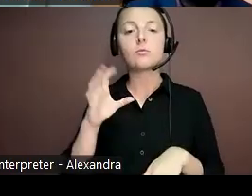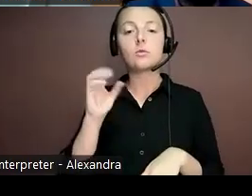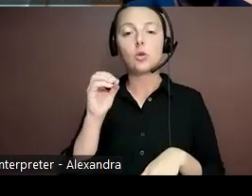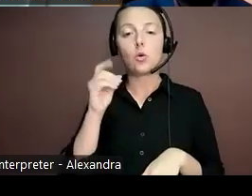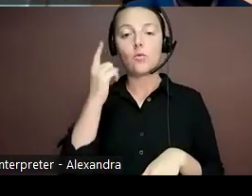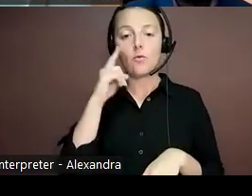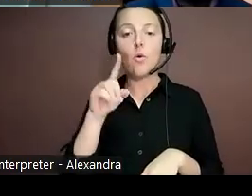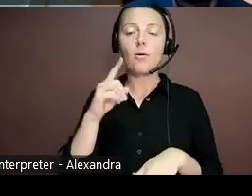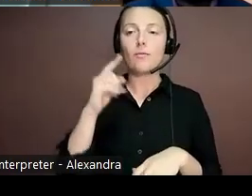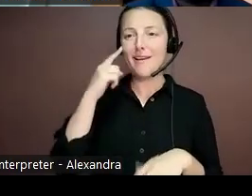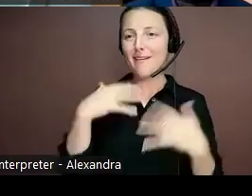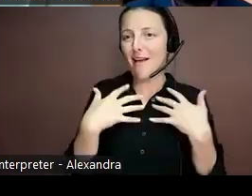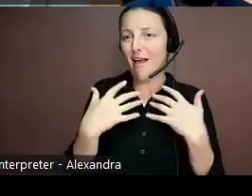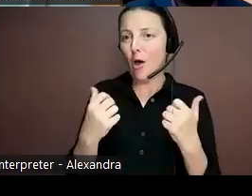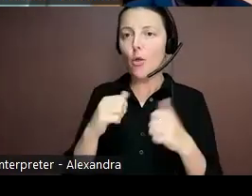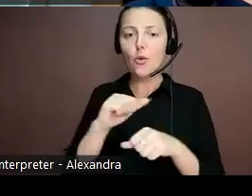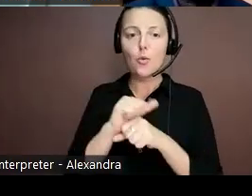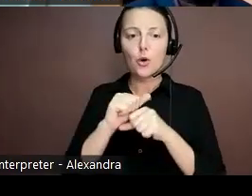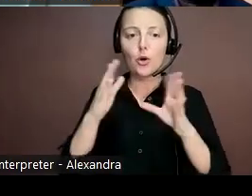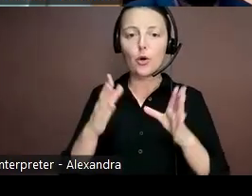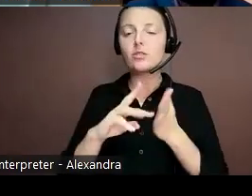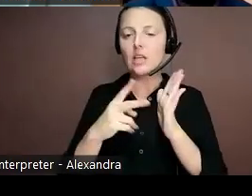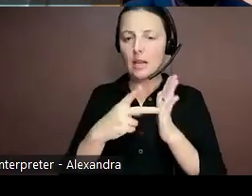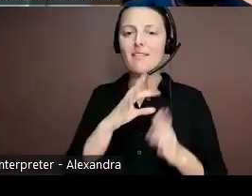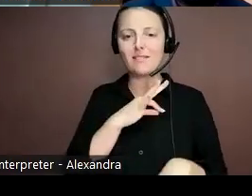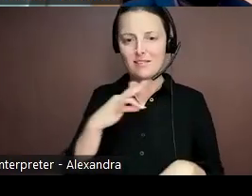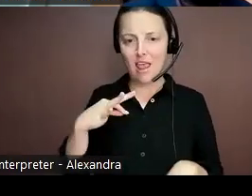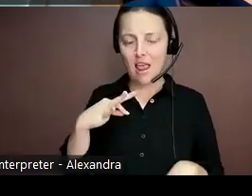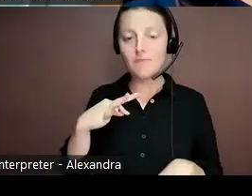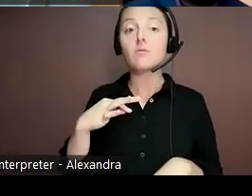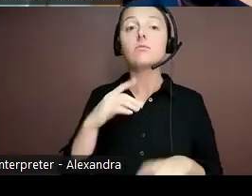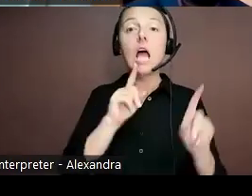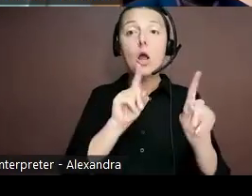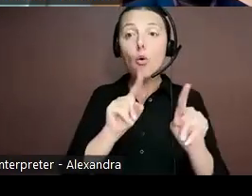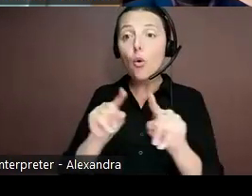um you know they take us to each room uh to have conversations with the patients uh and a